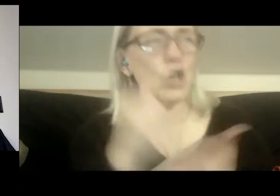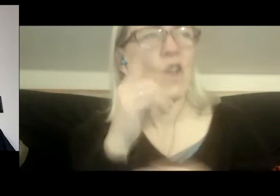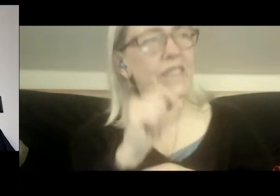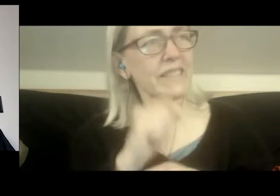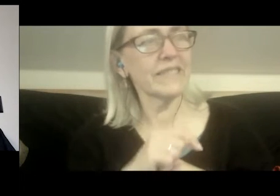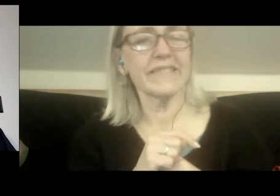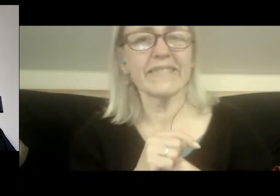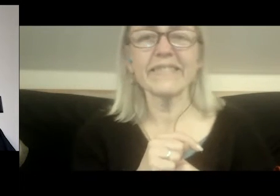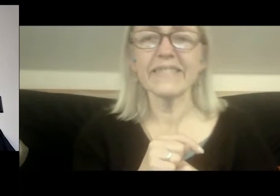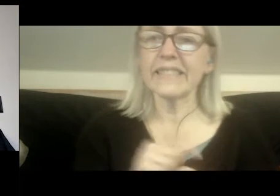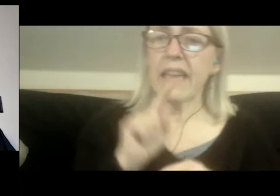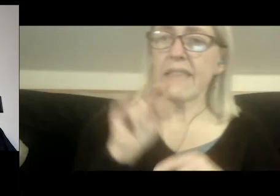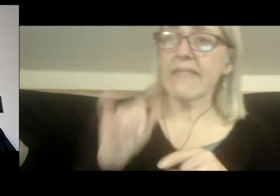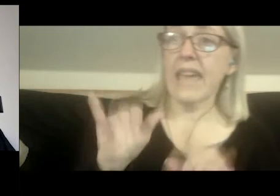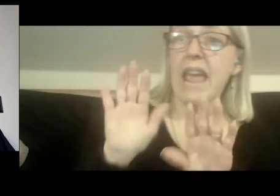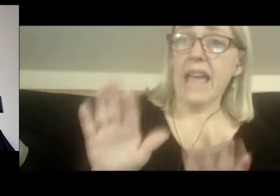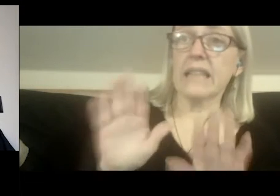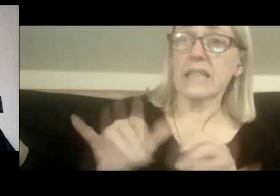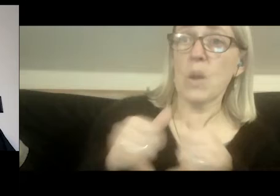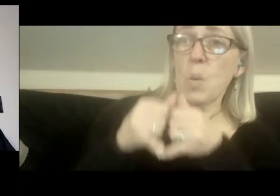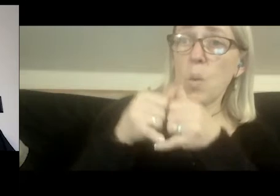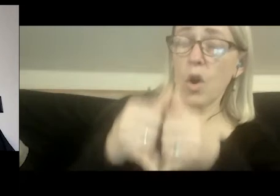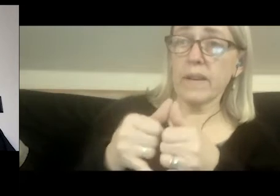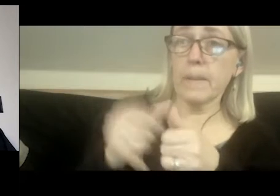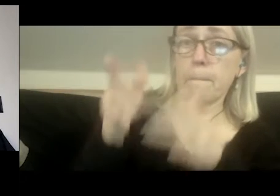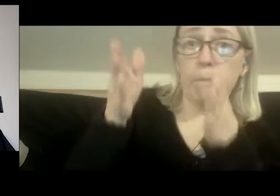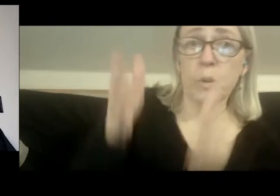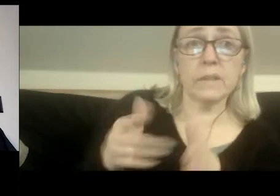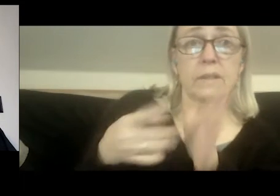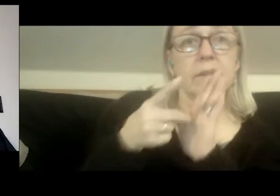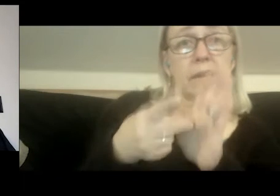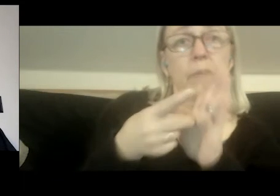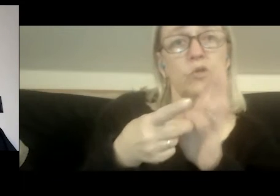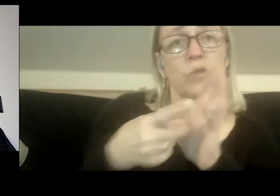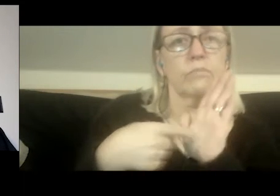that's demonstrated excellence and commitment to empowering, educating, and supporting staff.